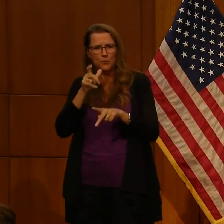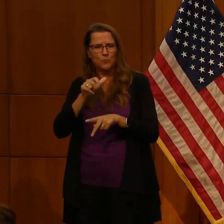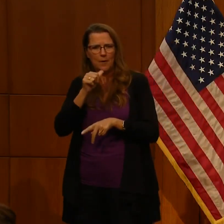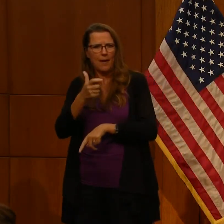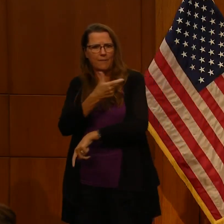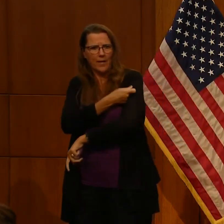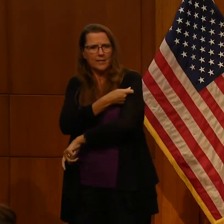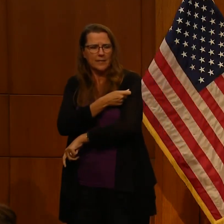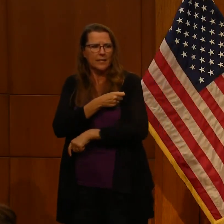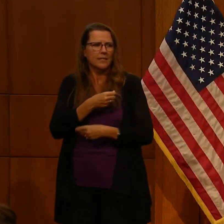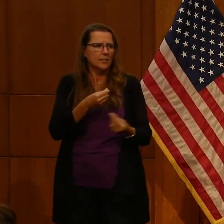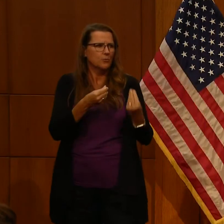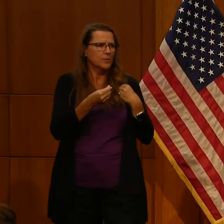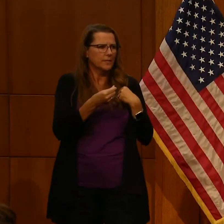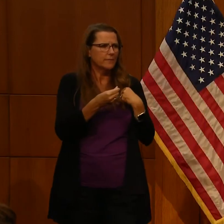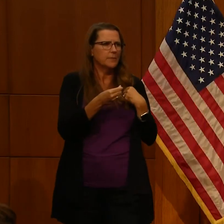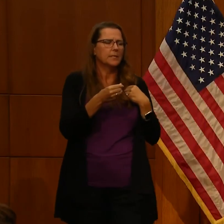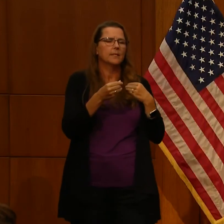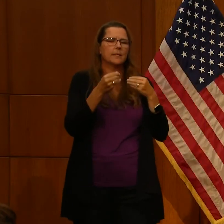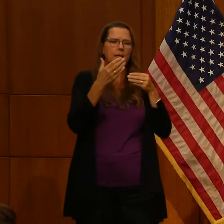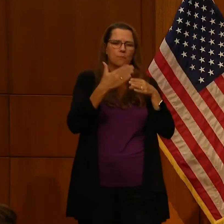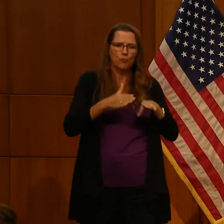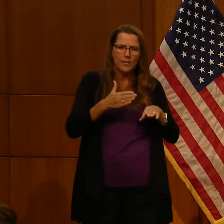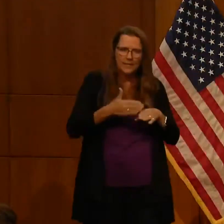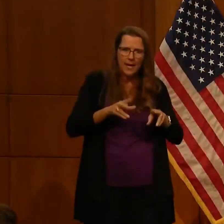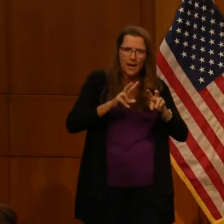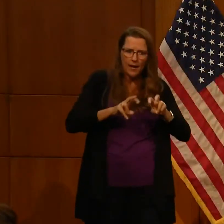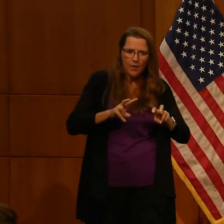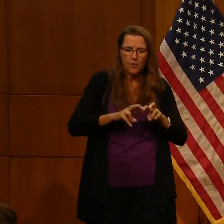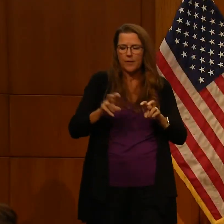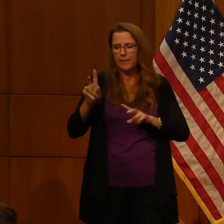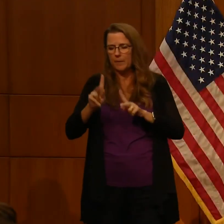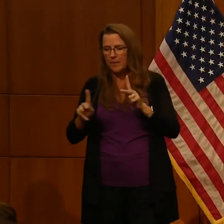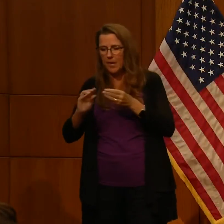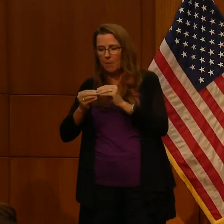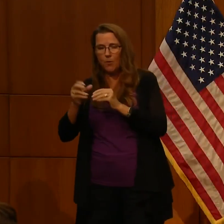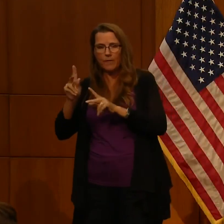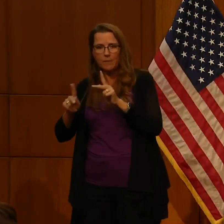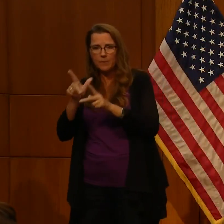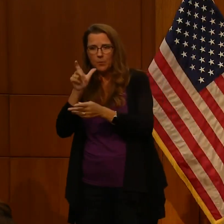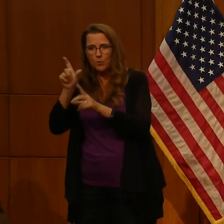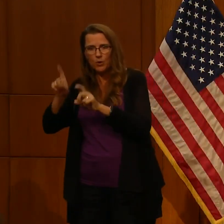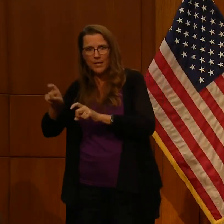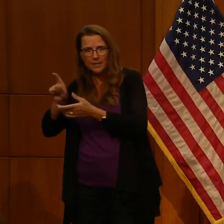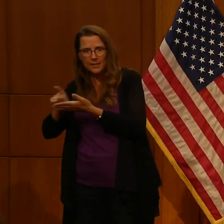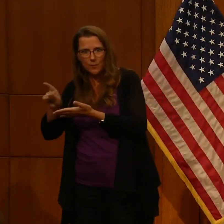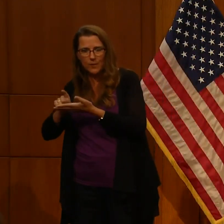AGAINST THE UNVACCINATED TODAY, CAN YOU GIVE US AN UPDATE TO THE STATE VACCINE MANDATE?